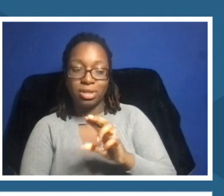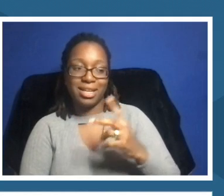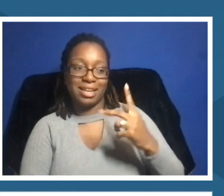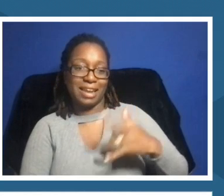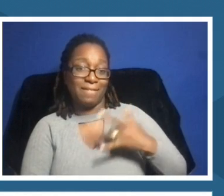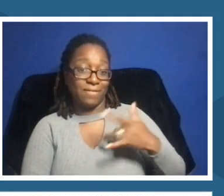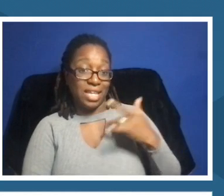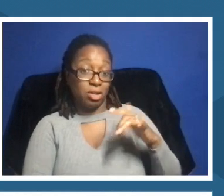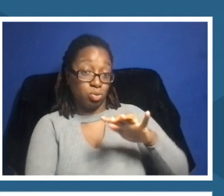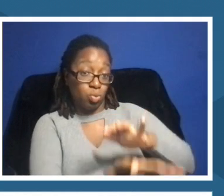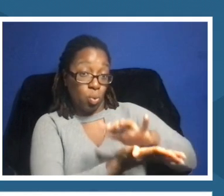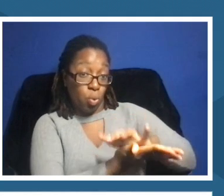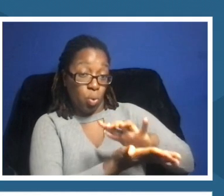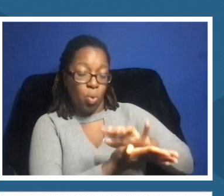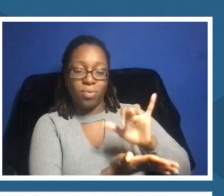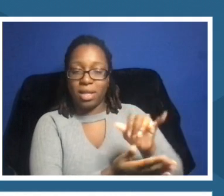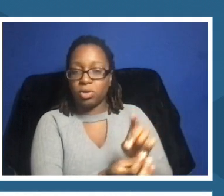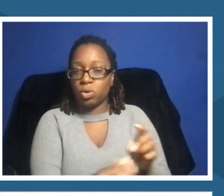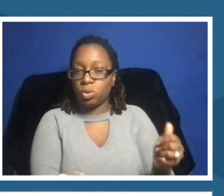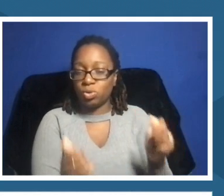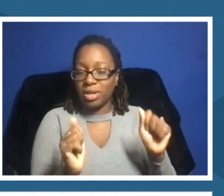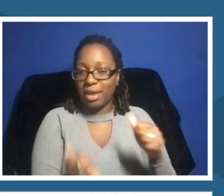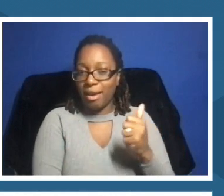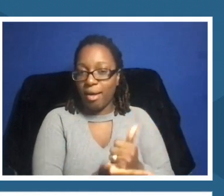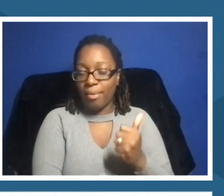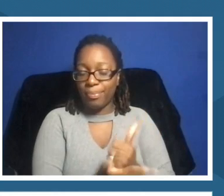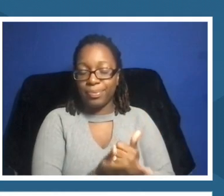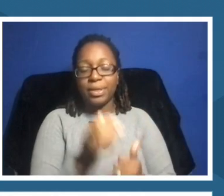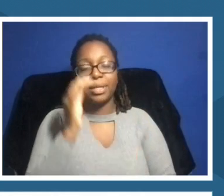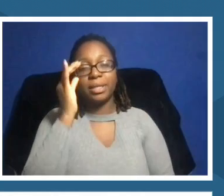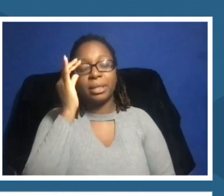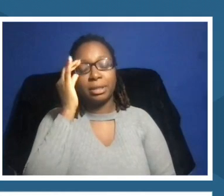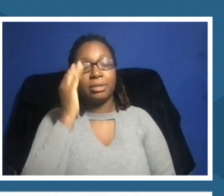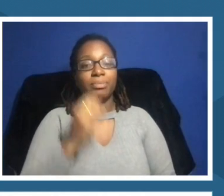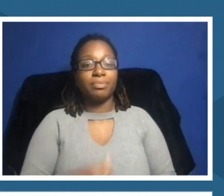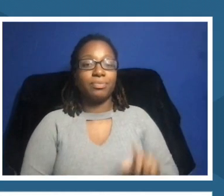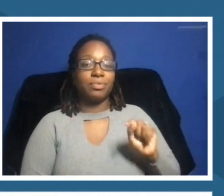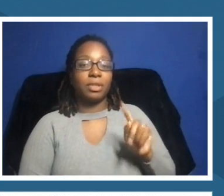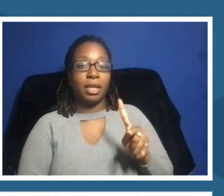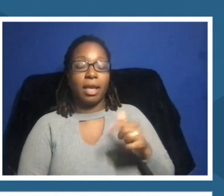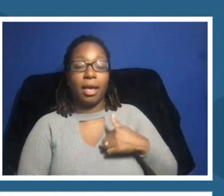and just personally speaking from a person who worked on this project and